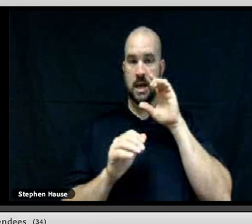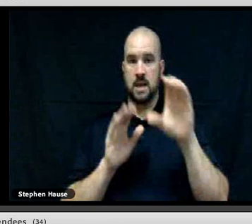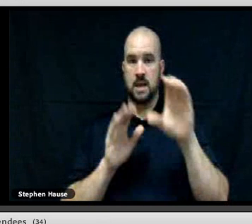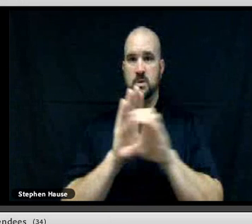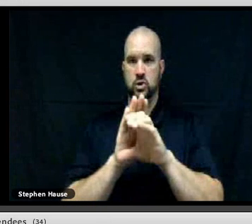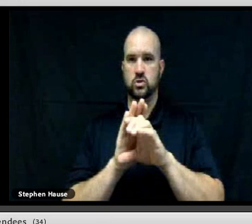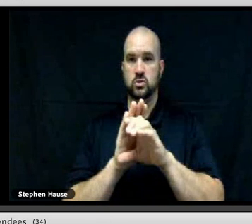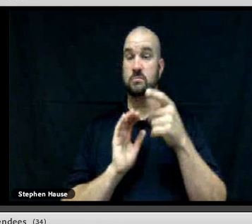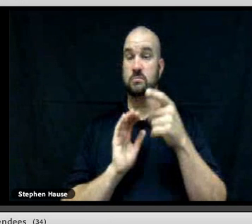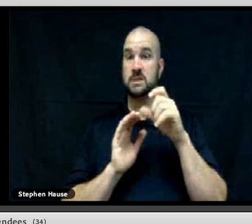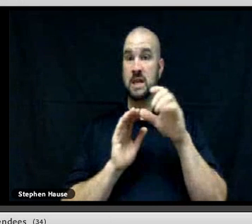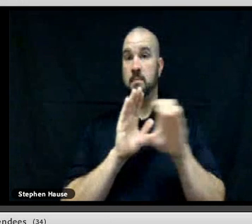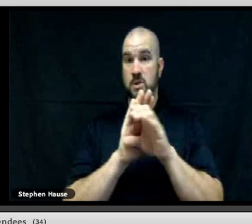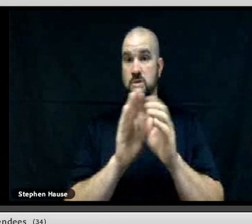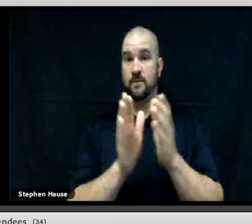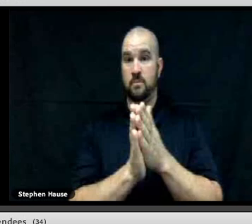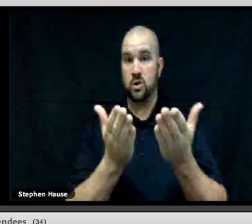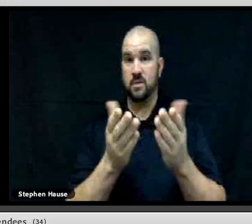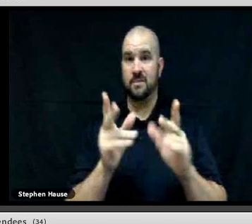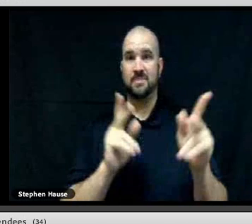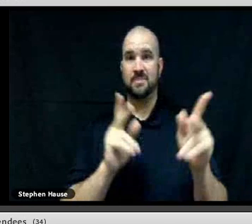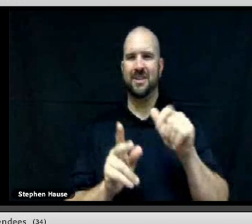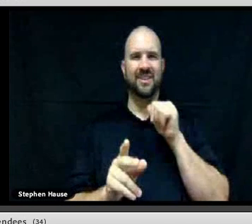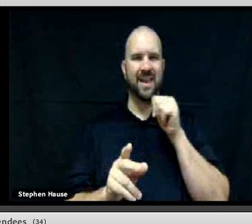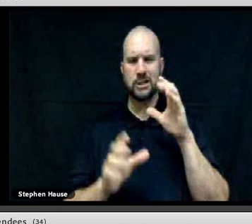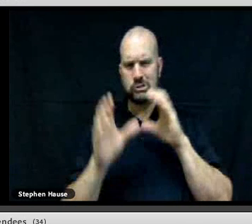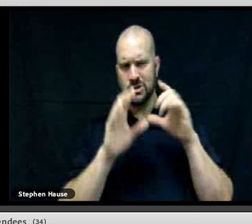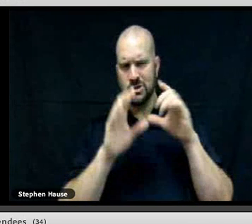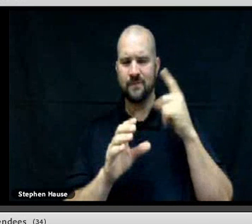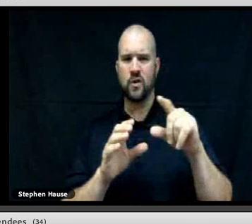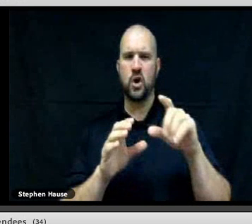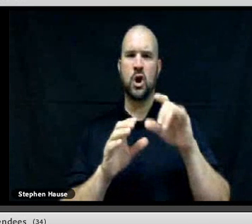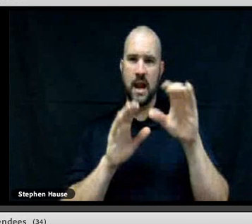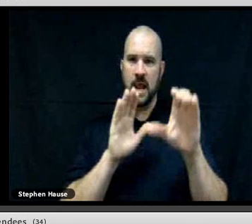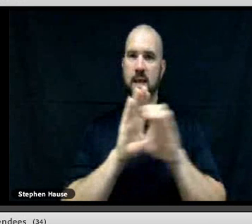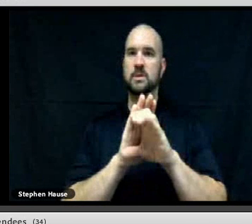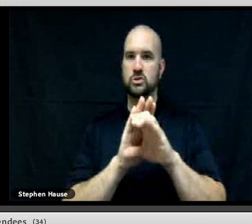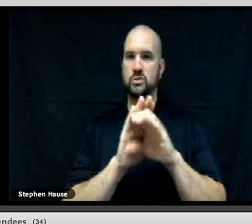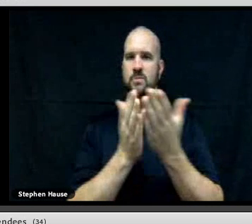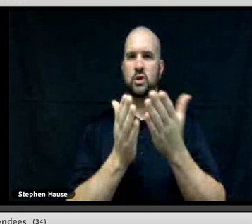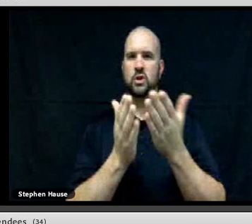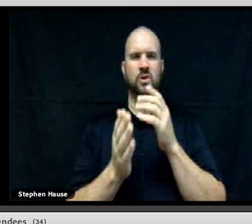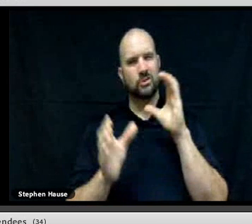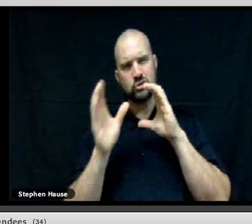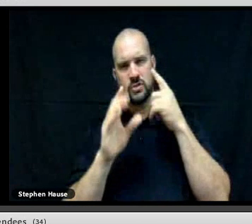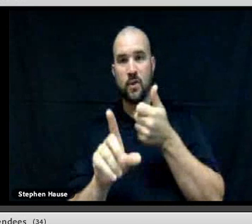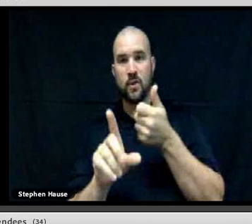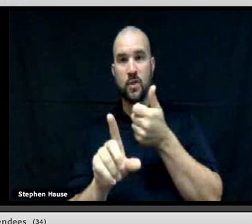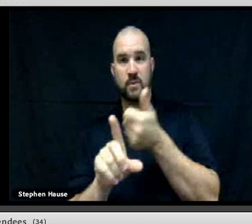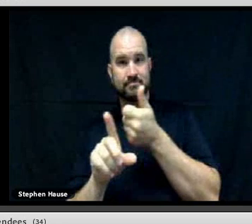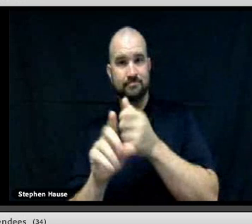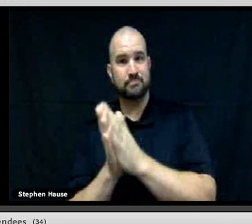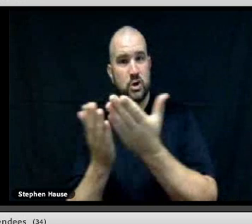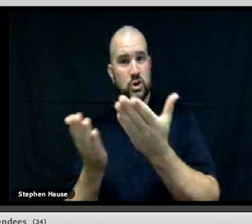the user is searching for a book, right? So, you want to describe that as a text object, because that's what it is.